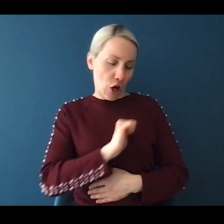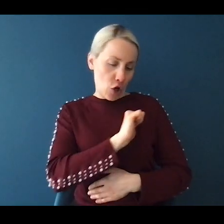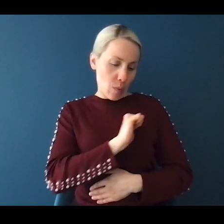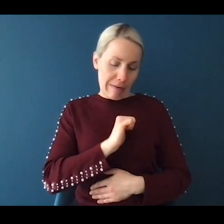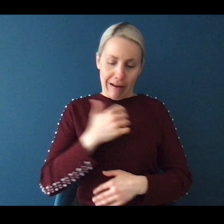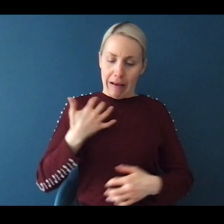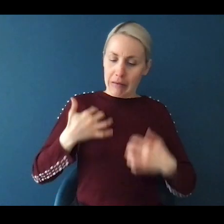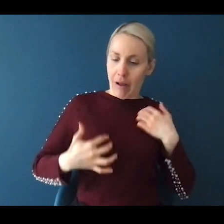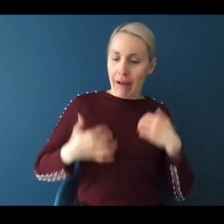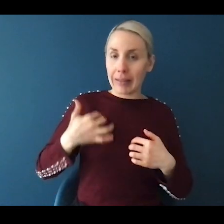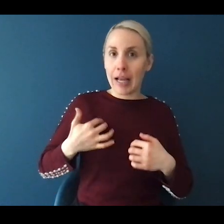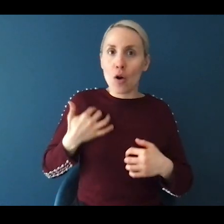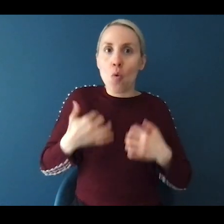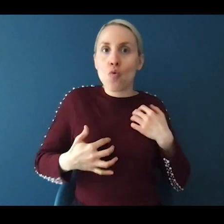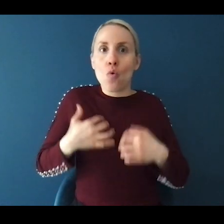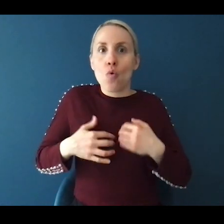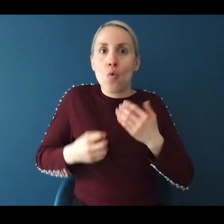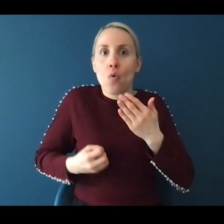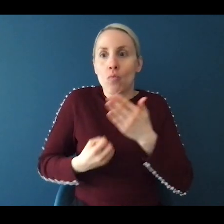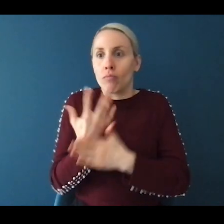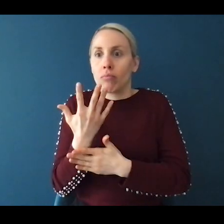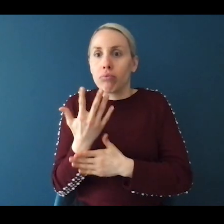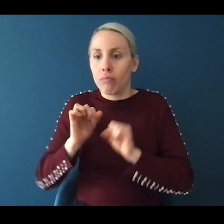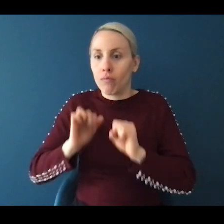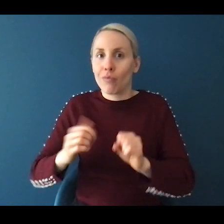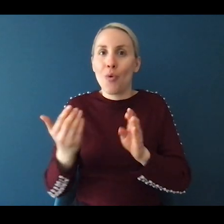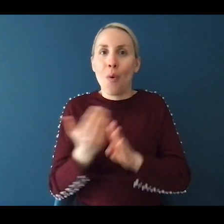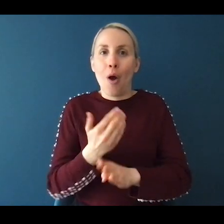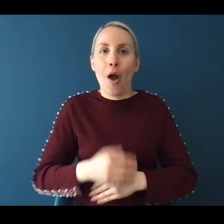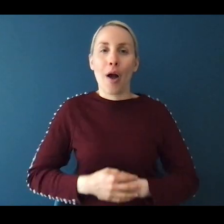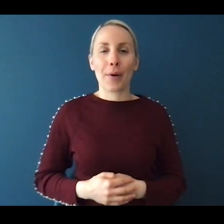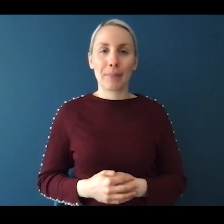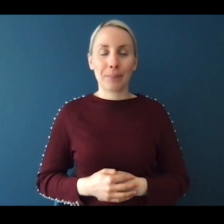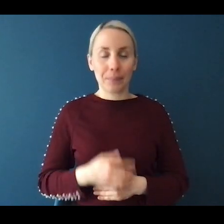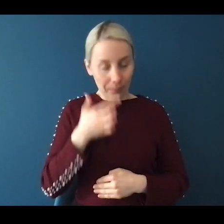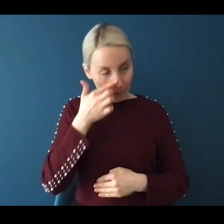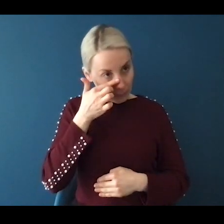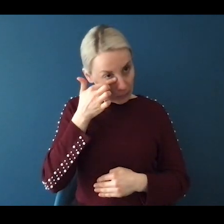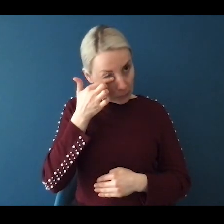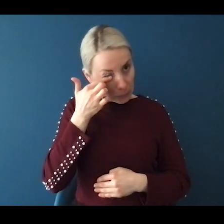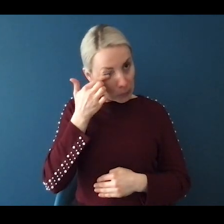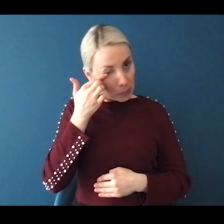and exciting and ambitious development for your practice anyway. Yeah I think authenticity